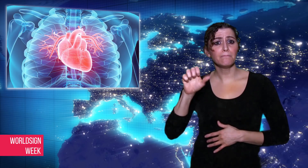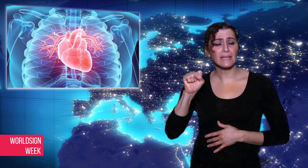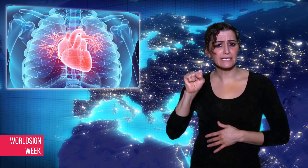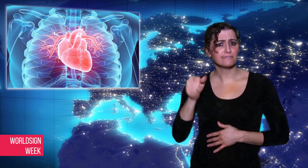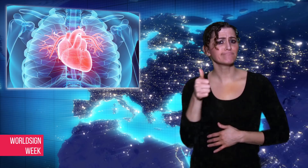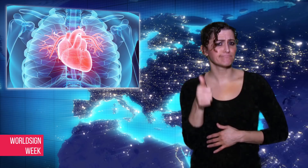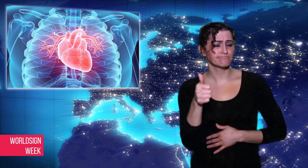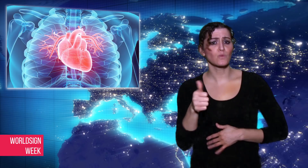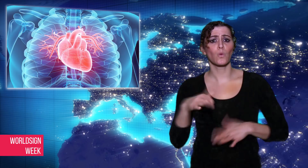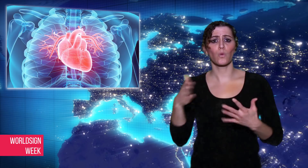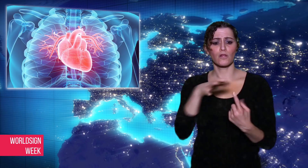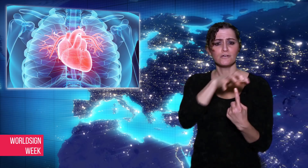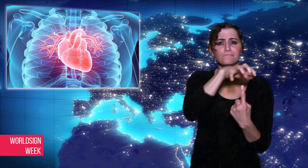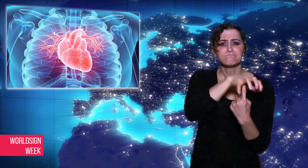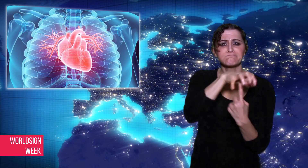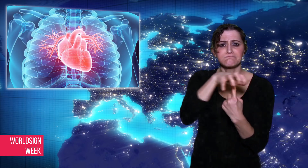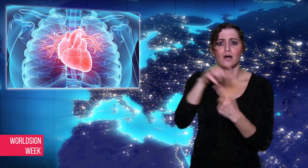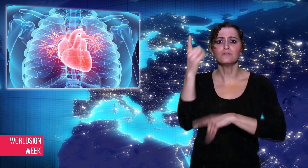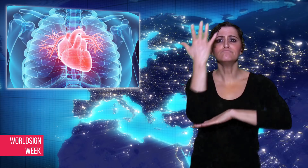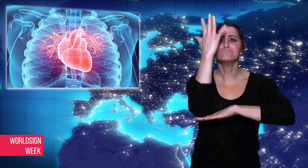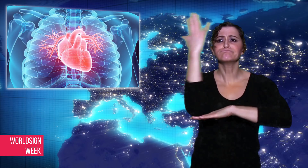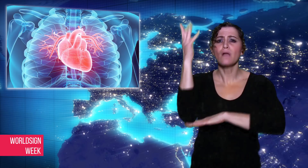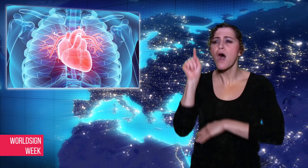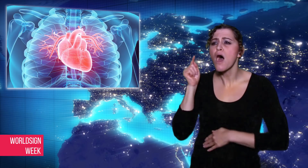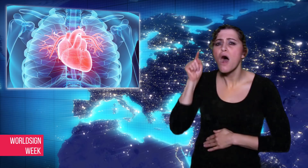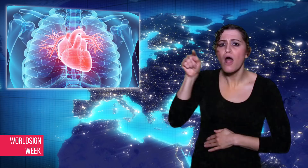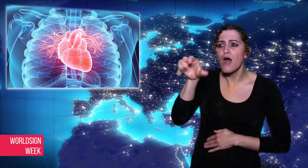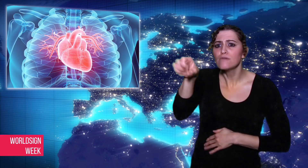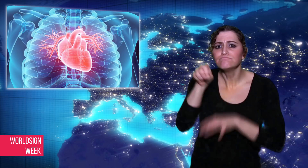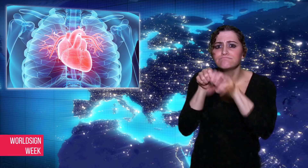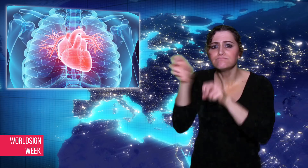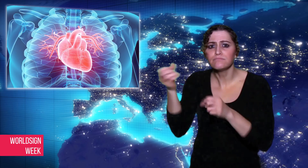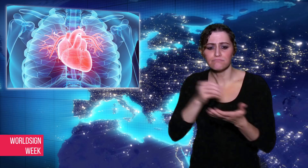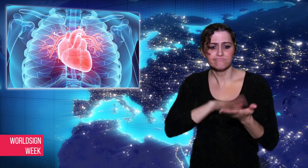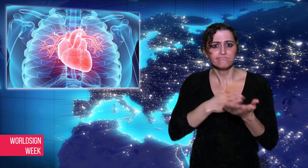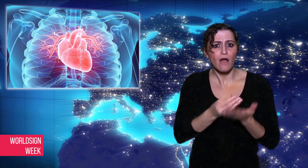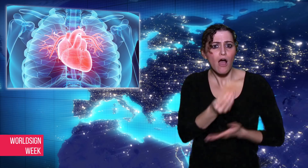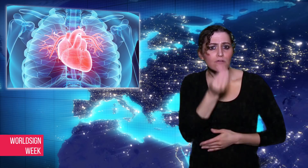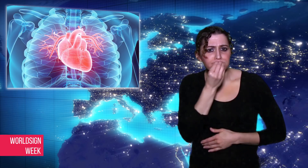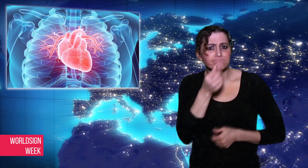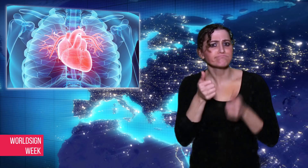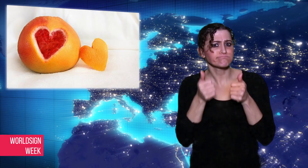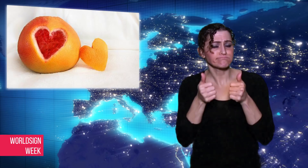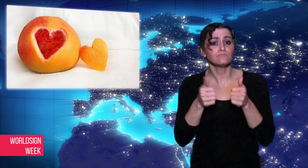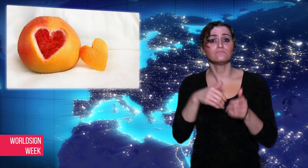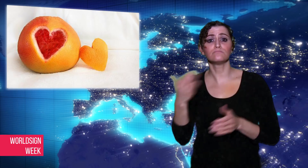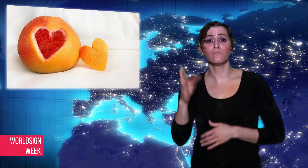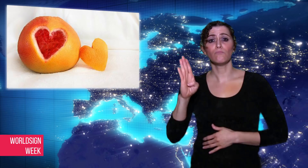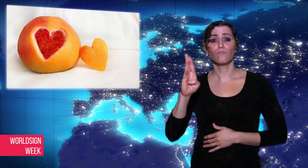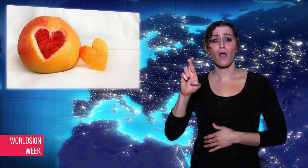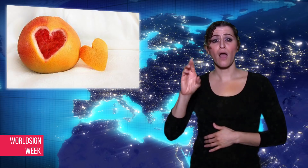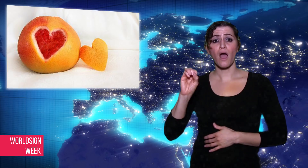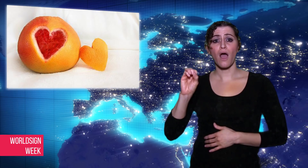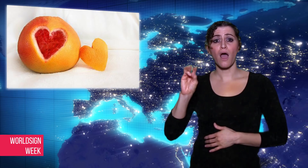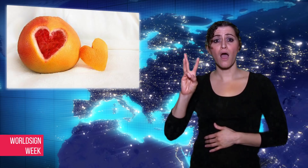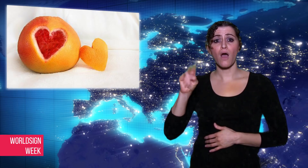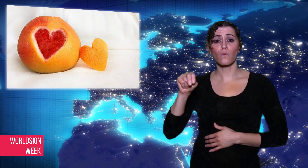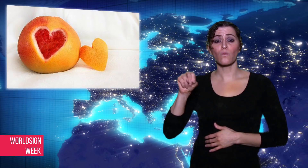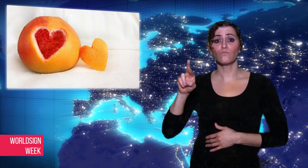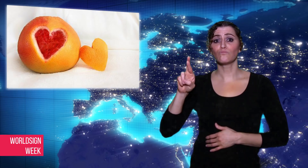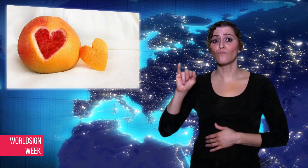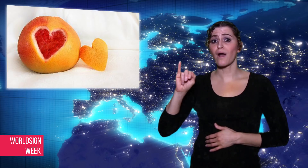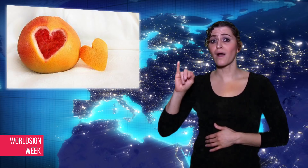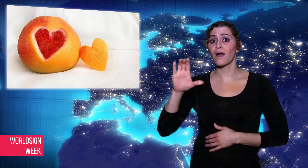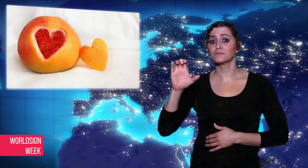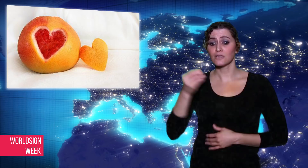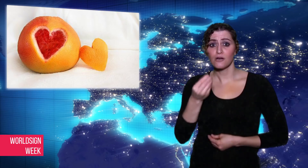contain “good” fats which maintain good